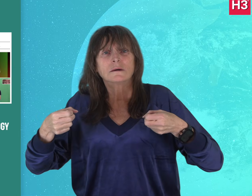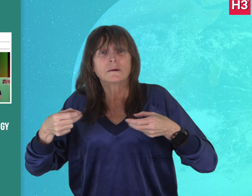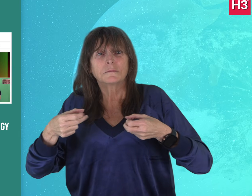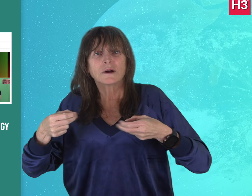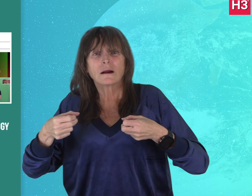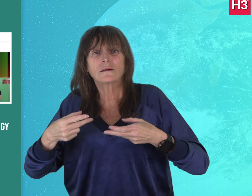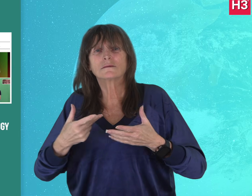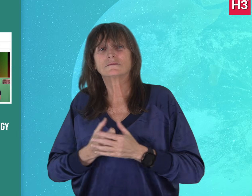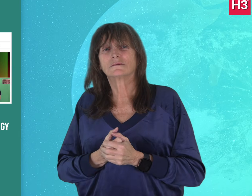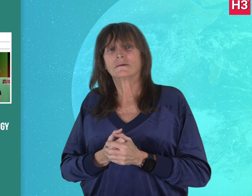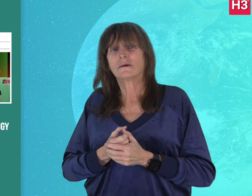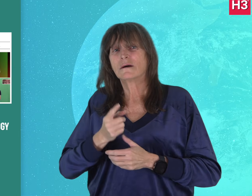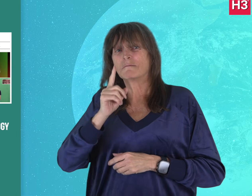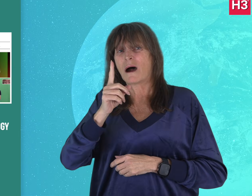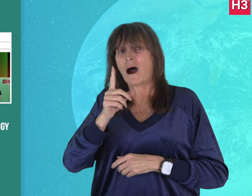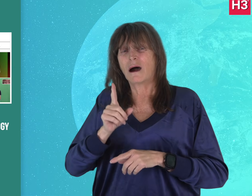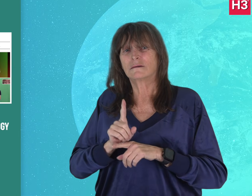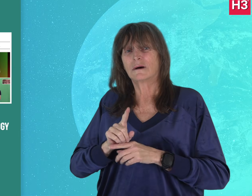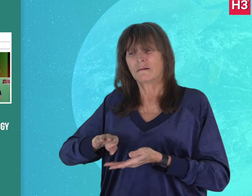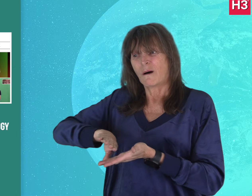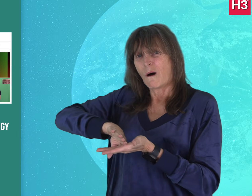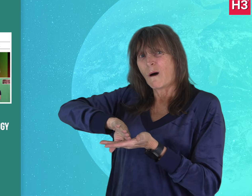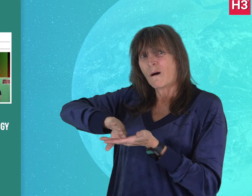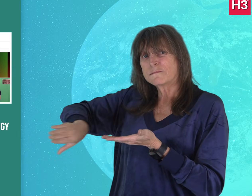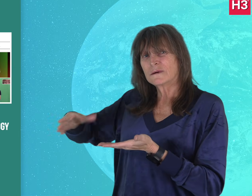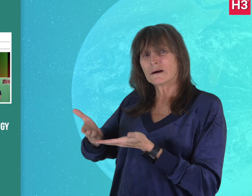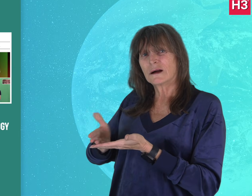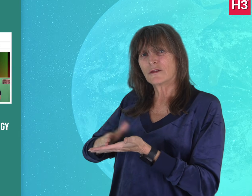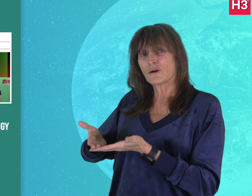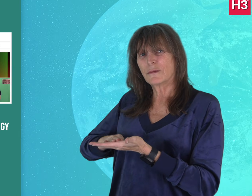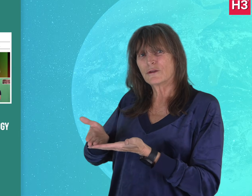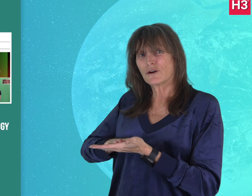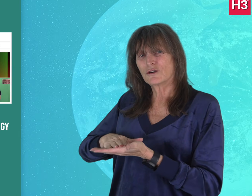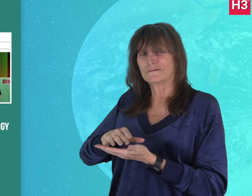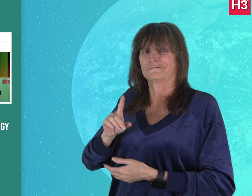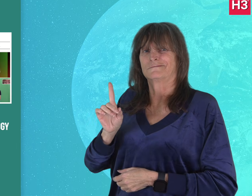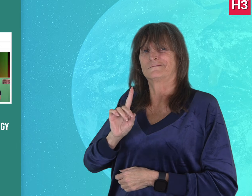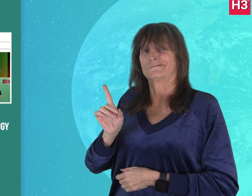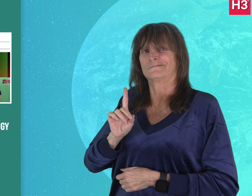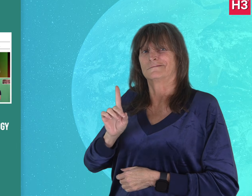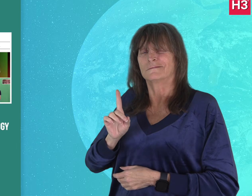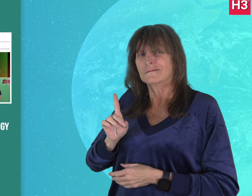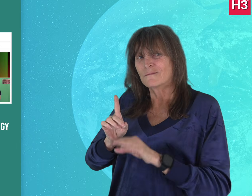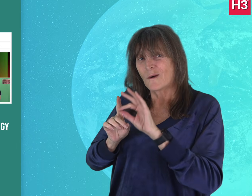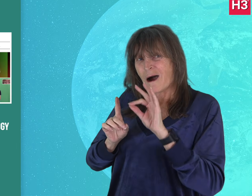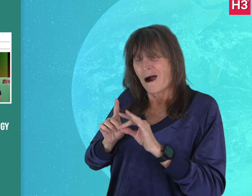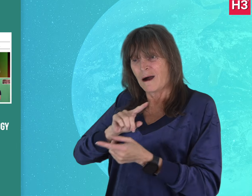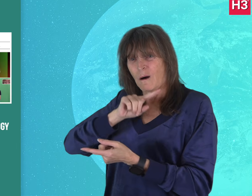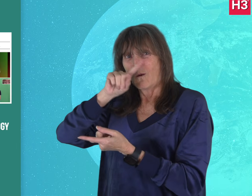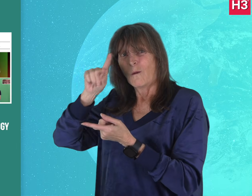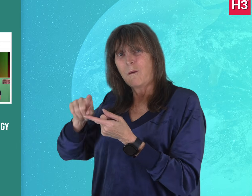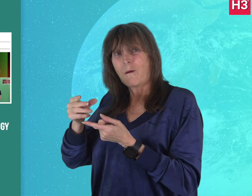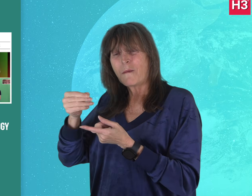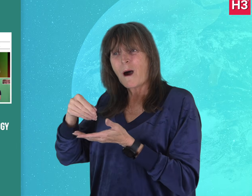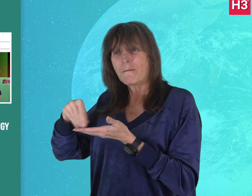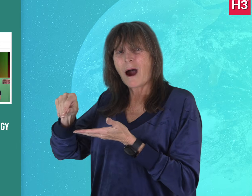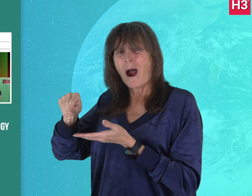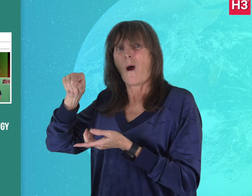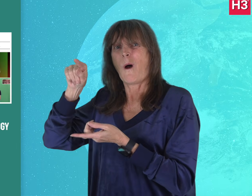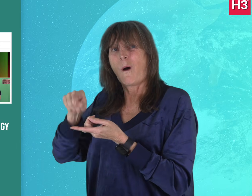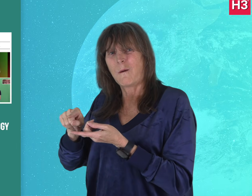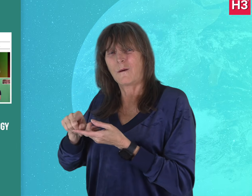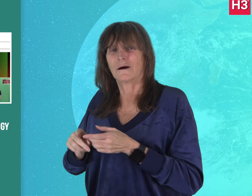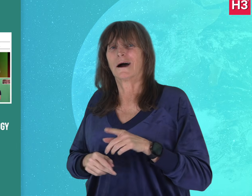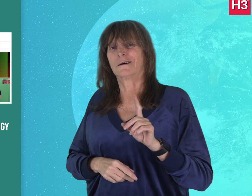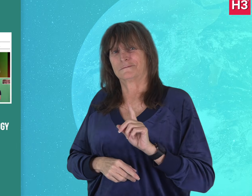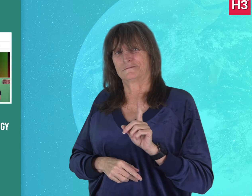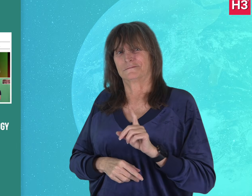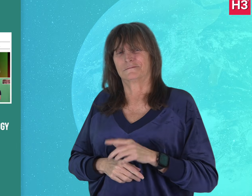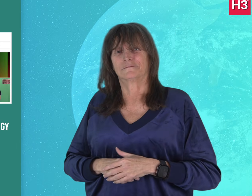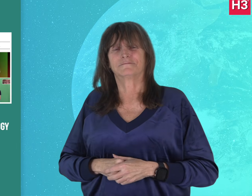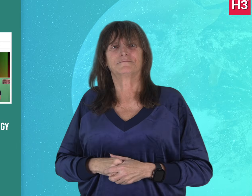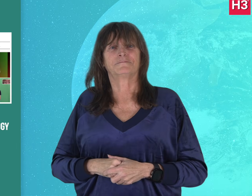to reduce costs. At a World Federation of the Deaf (WFD) conference,